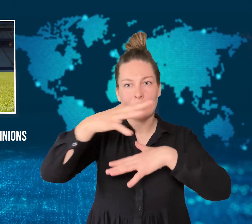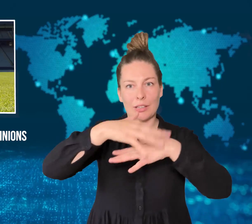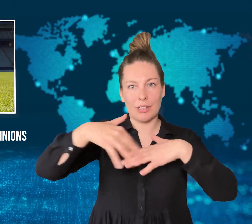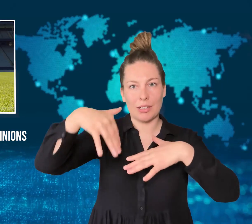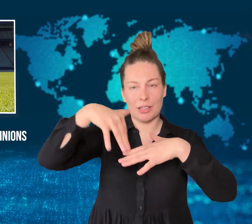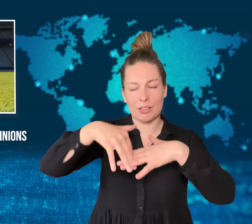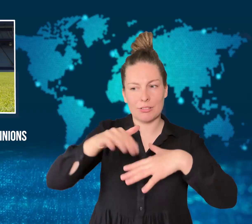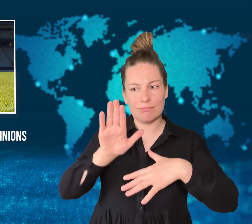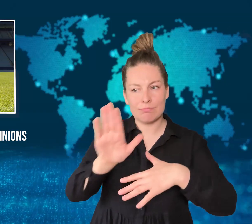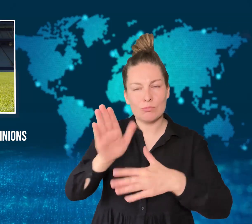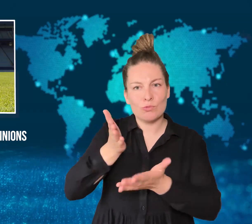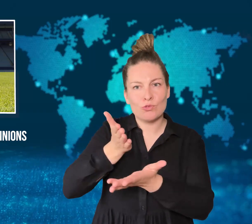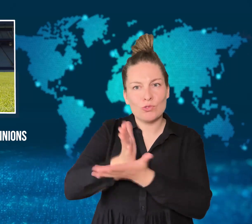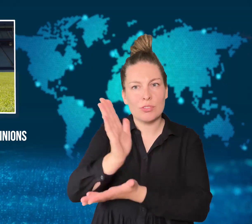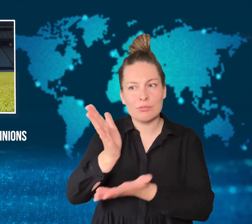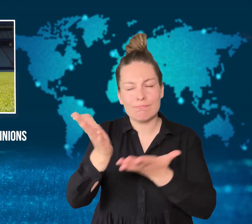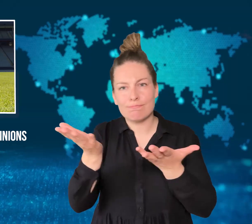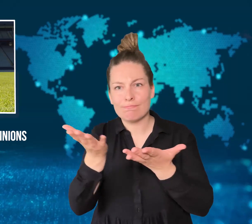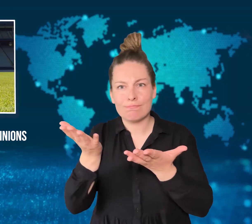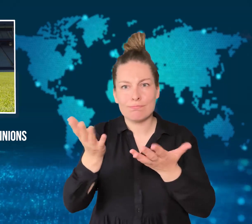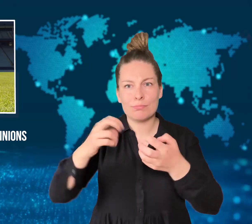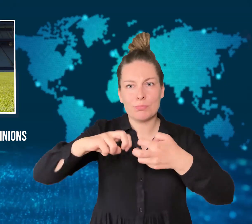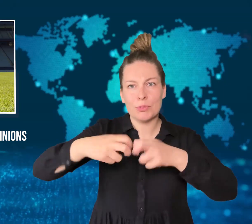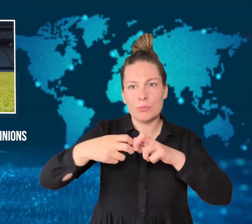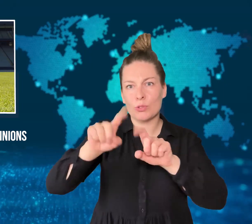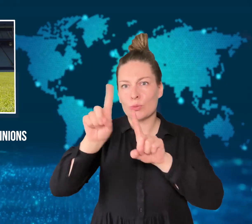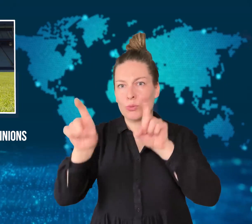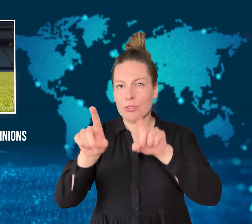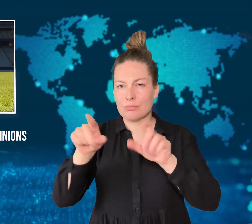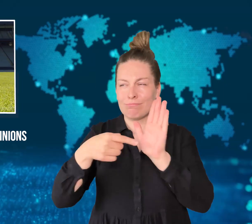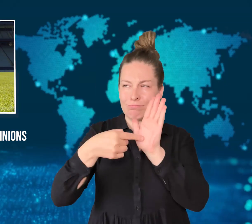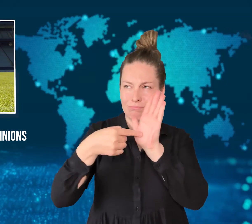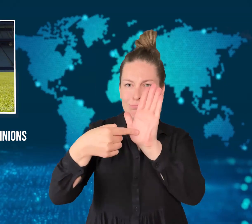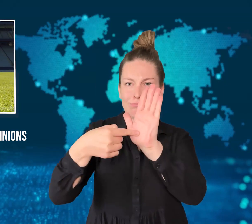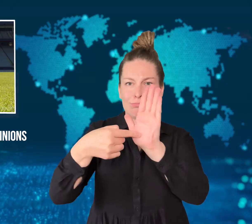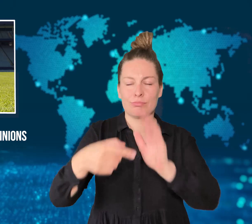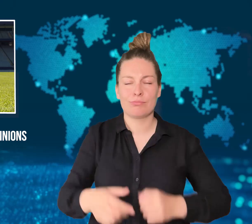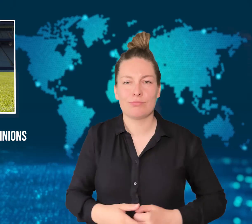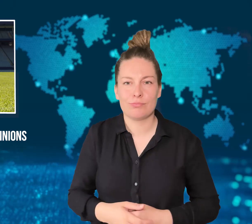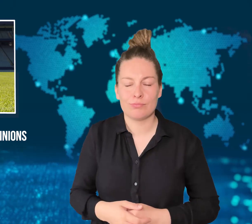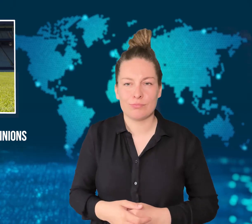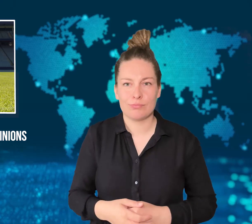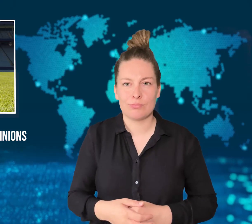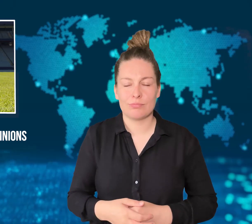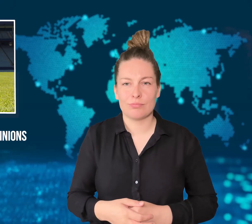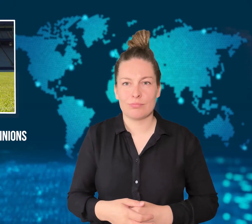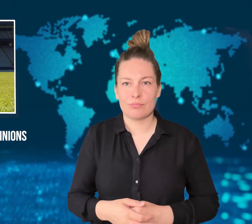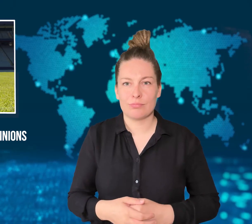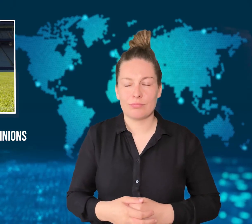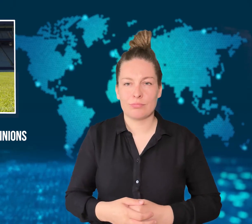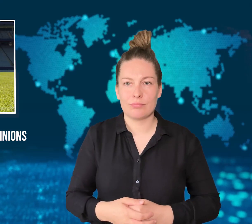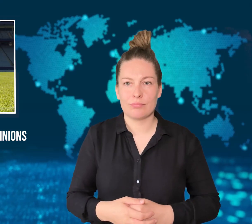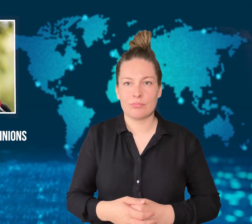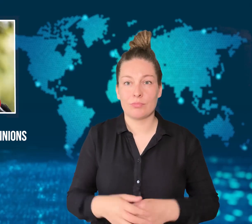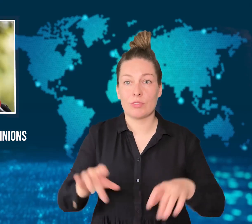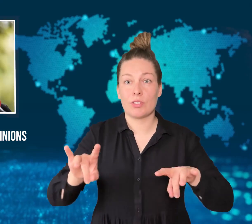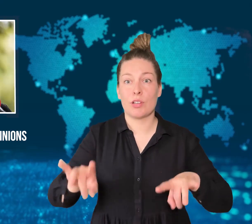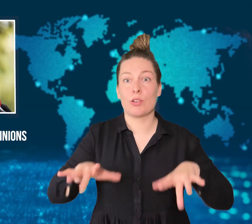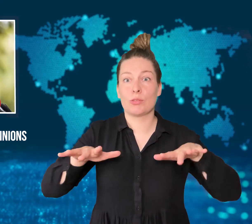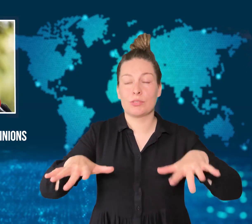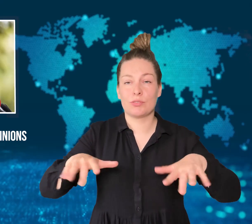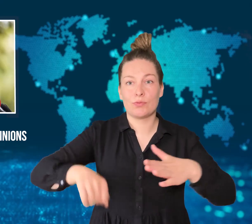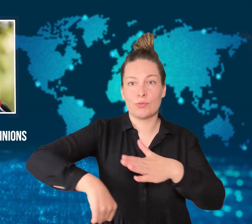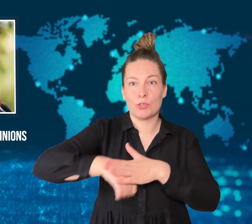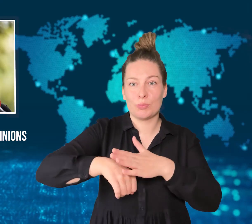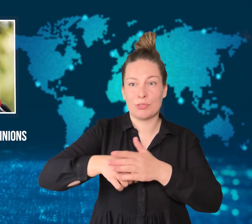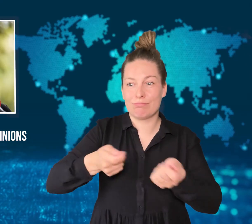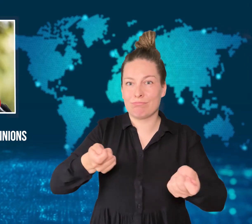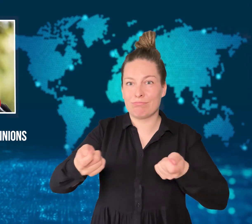Their armbands will highlight both LGBTQ+ and Indigenous rights issues.